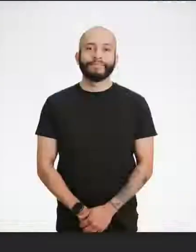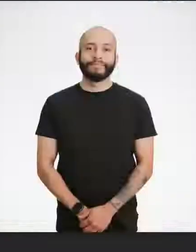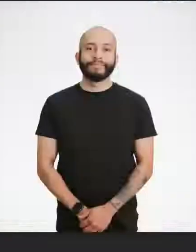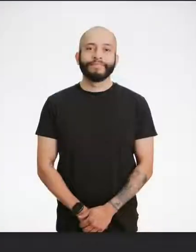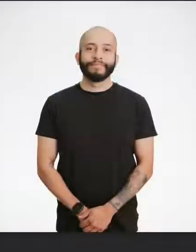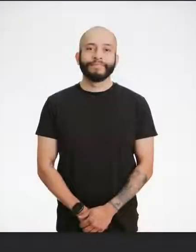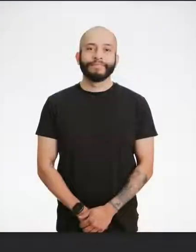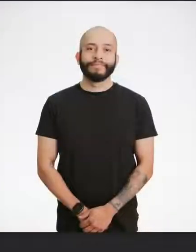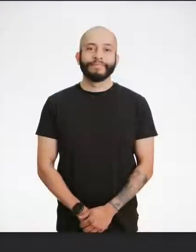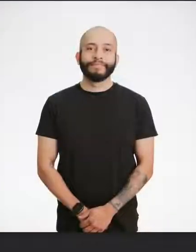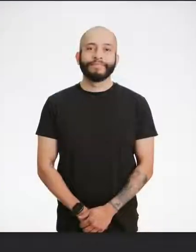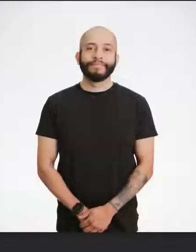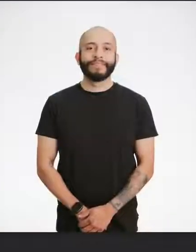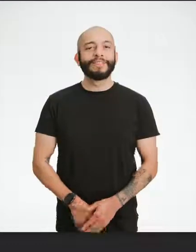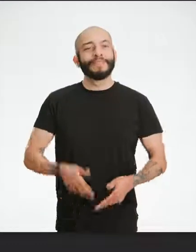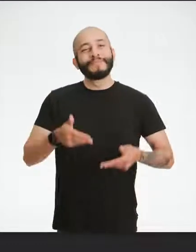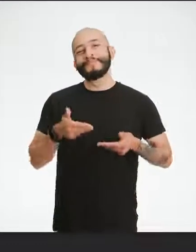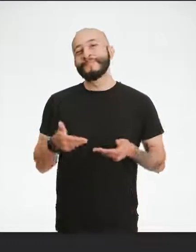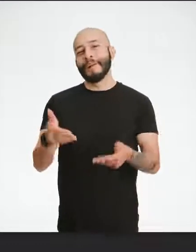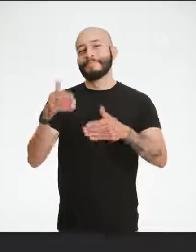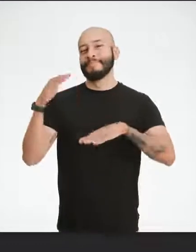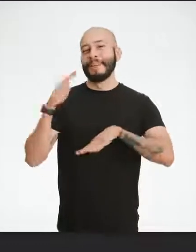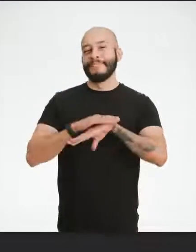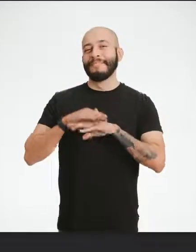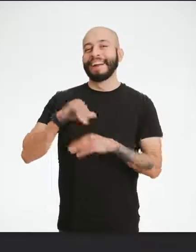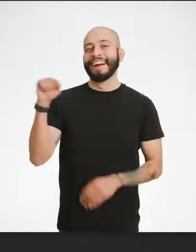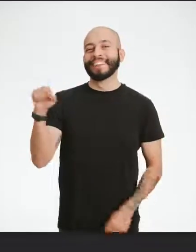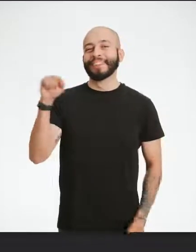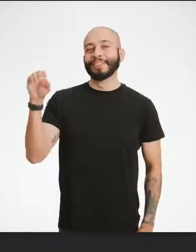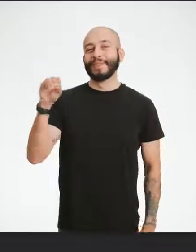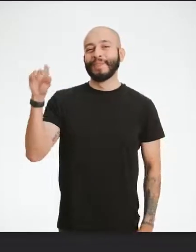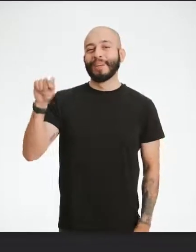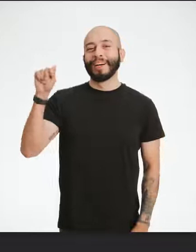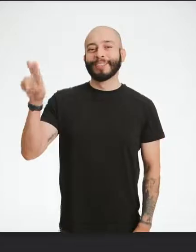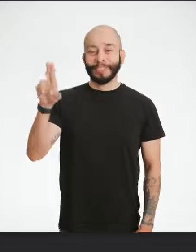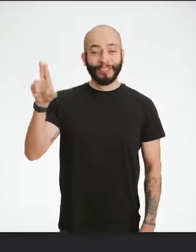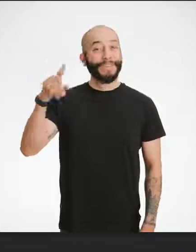Susan Prescott: Welcome to the Platform State of the Union for WWDC 2022.